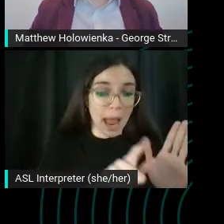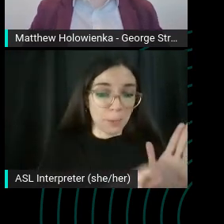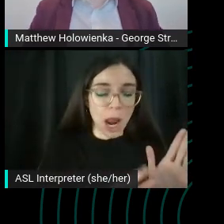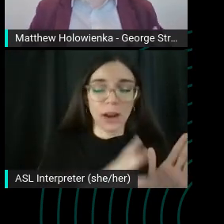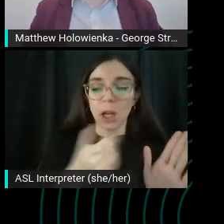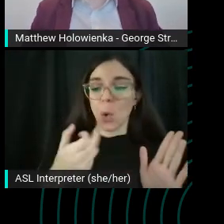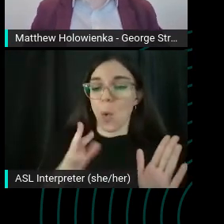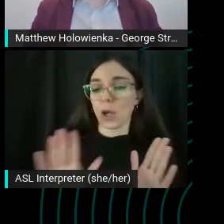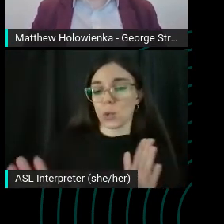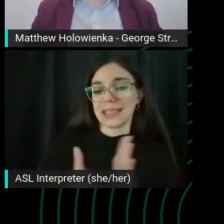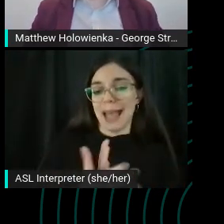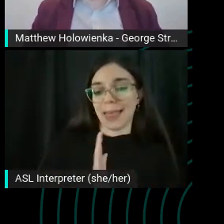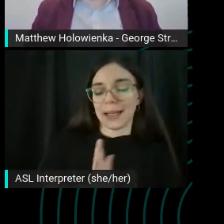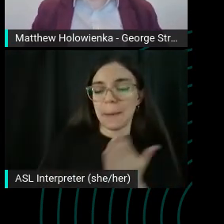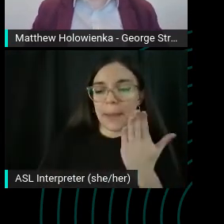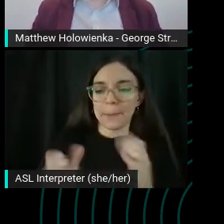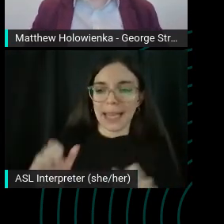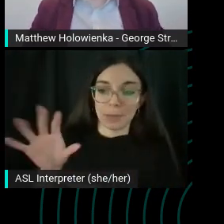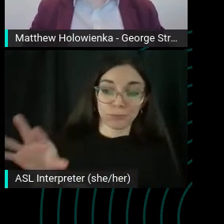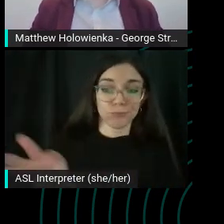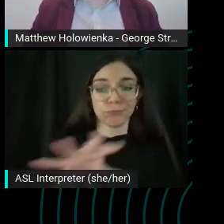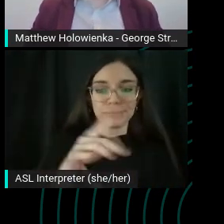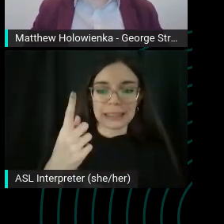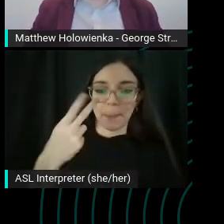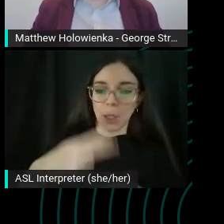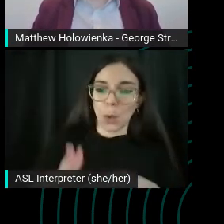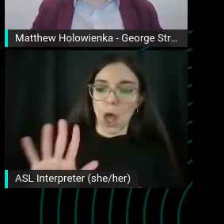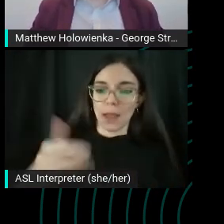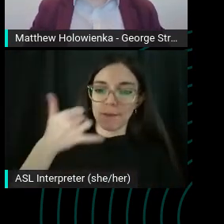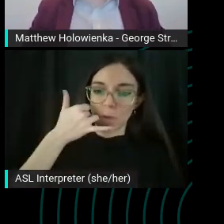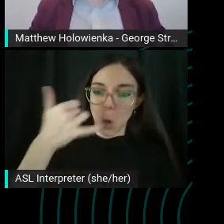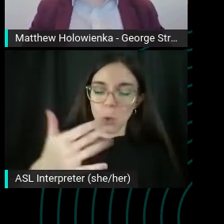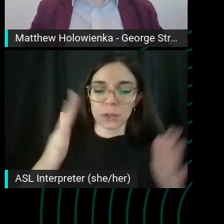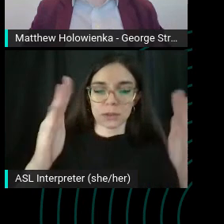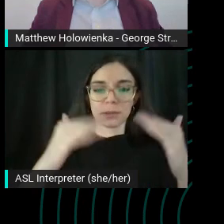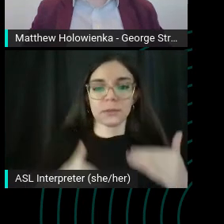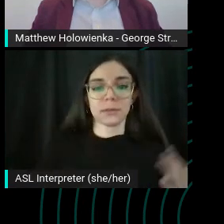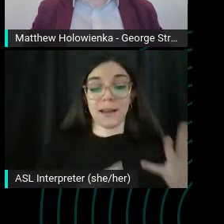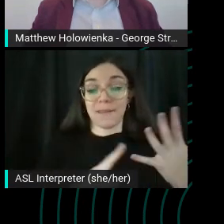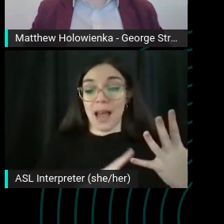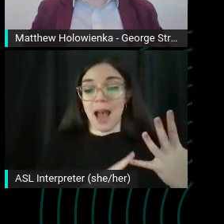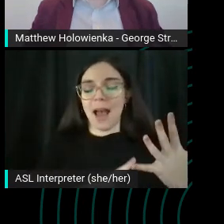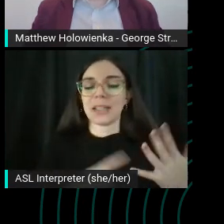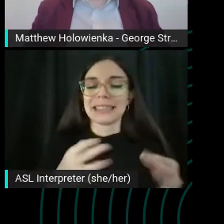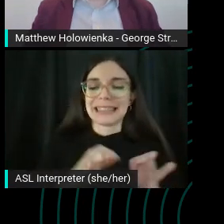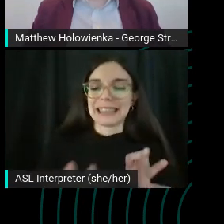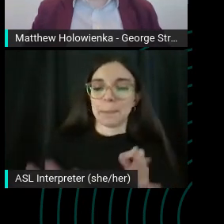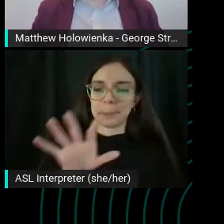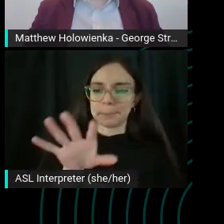who might be able to shoot something quick on their phones. That brings me to number five, which is that simply shot video can go a very long way.